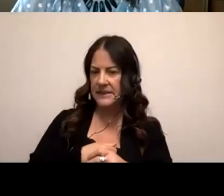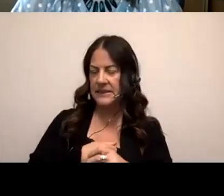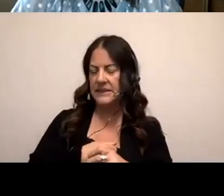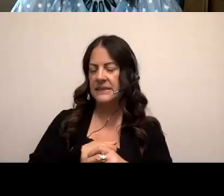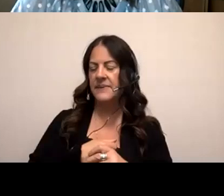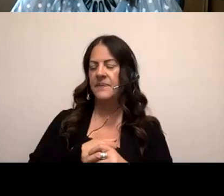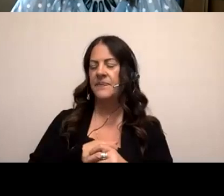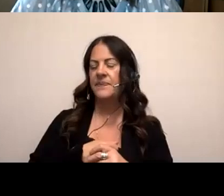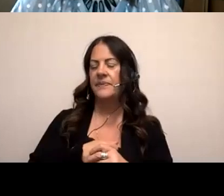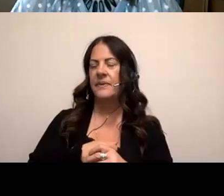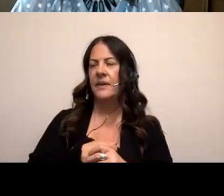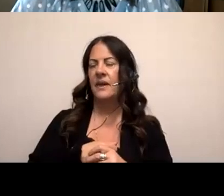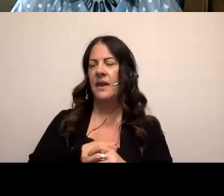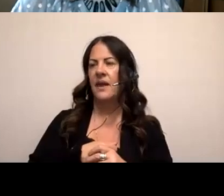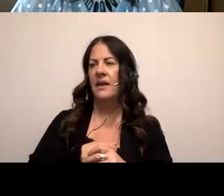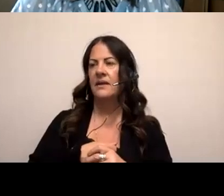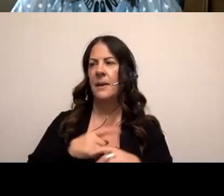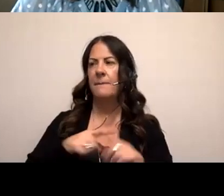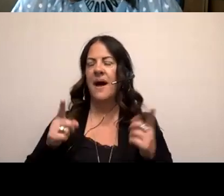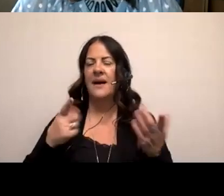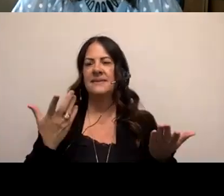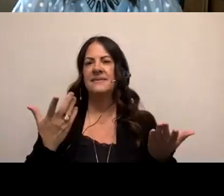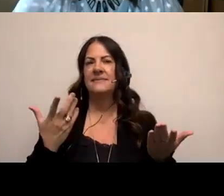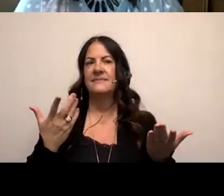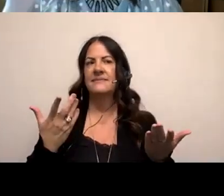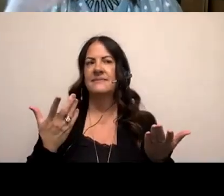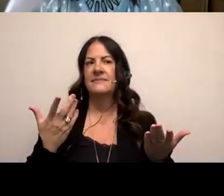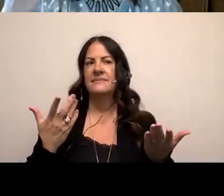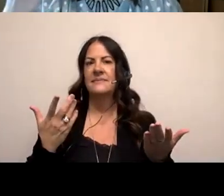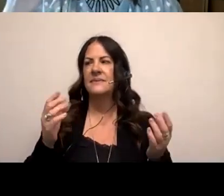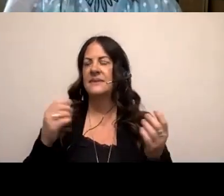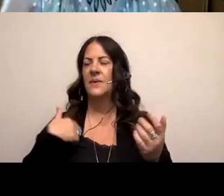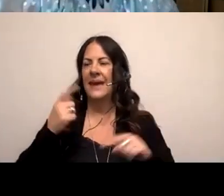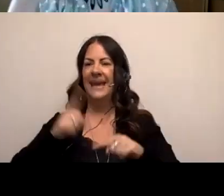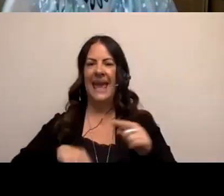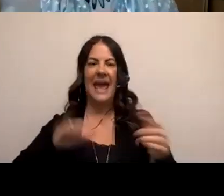AND IT'S LIKE YOU CAN'T COME UP WITH ANYTHING ELSE TO DESCRIBE IT, LIKE WHAT IS THIS TIME